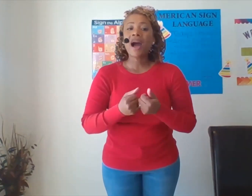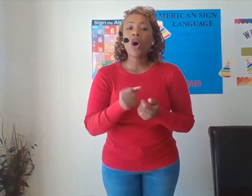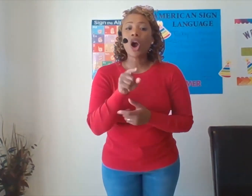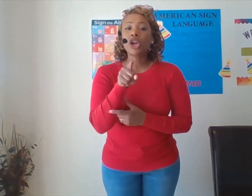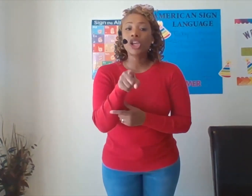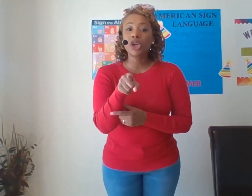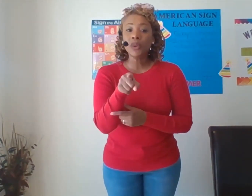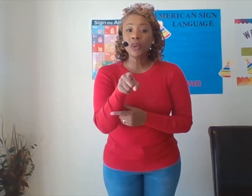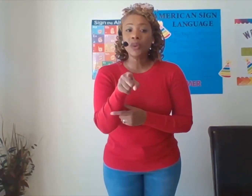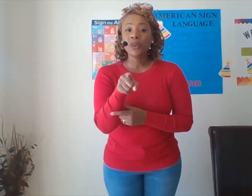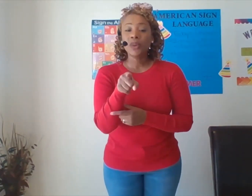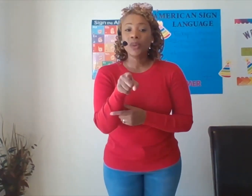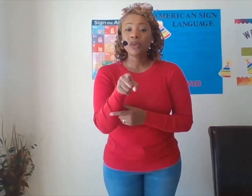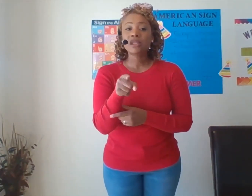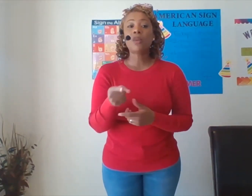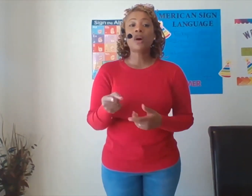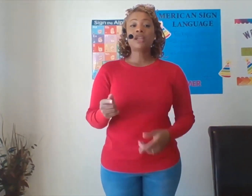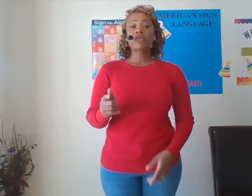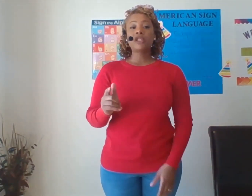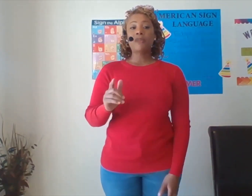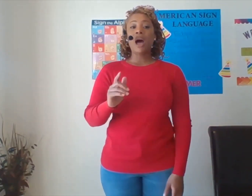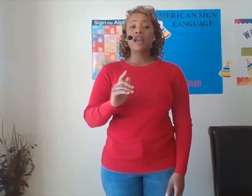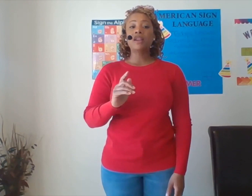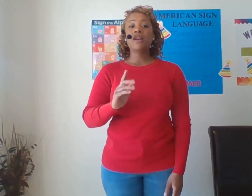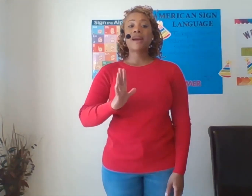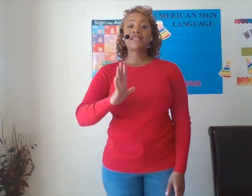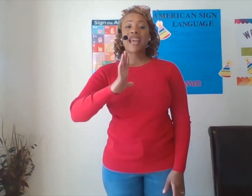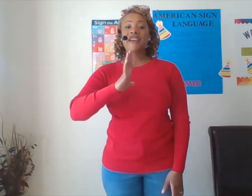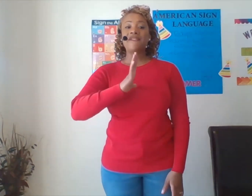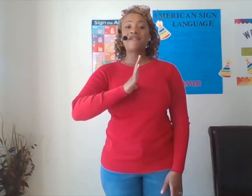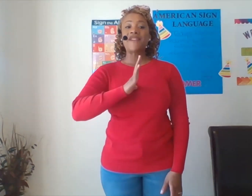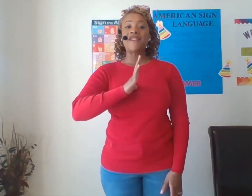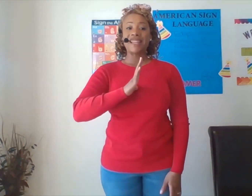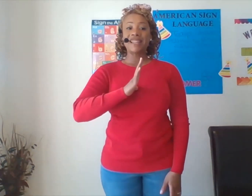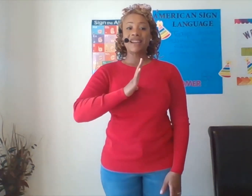are you someone could respond by saying fine